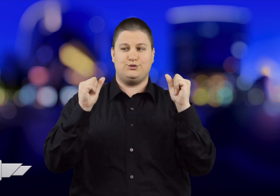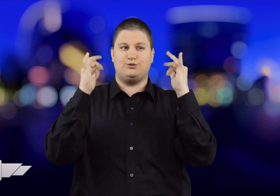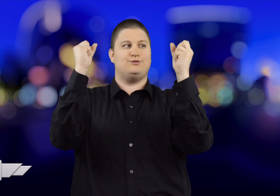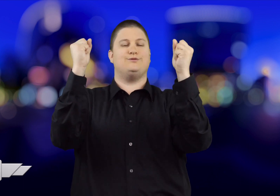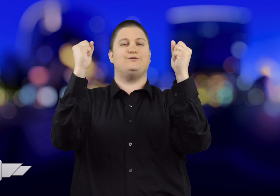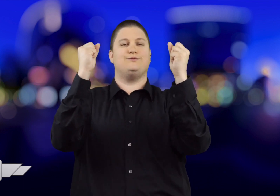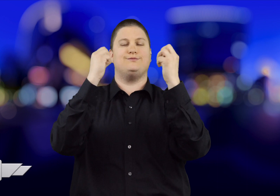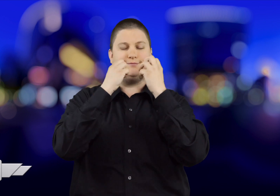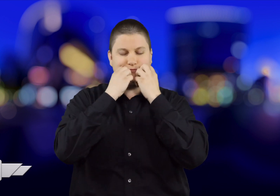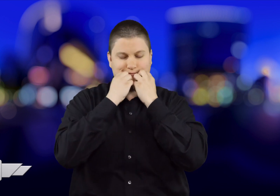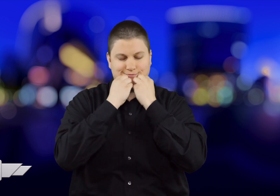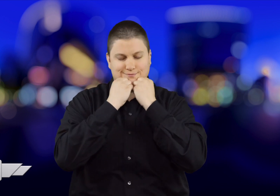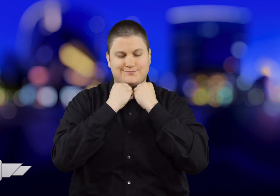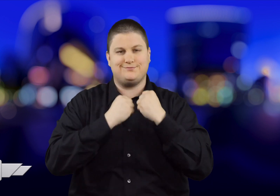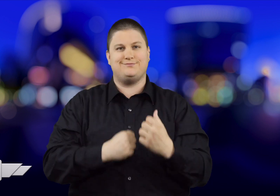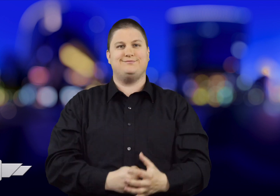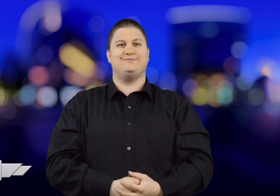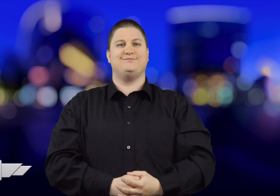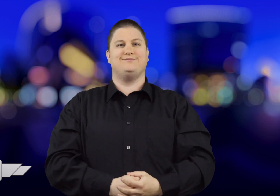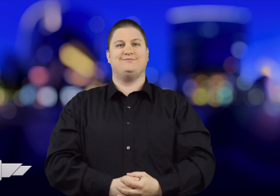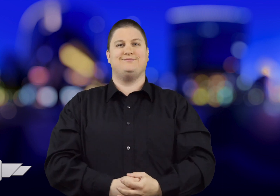Your language.